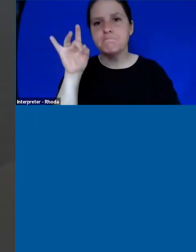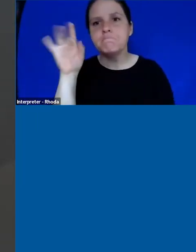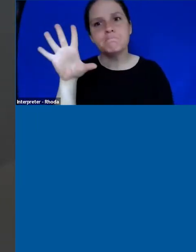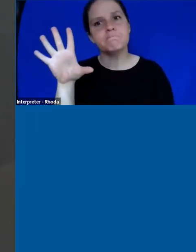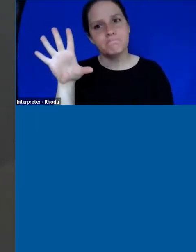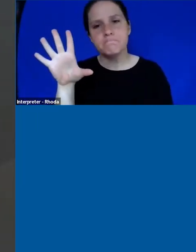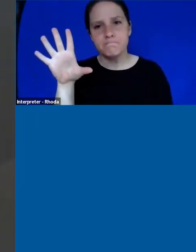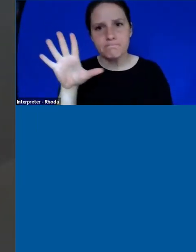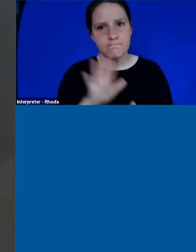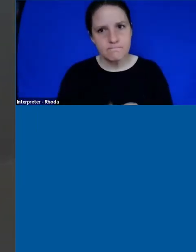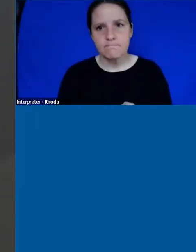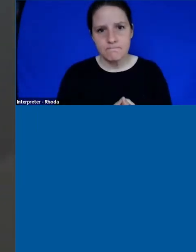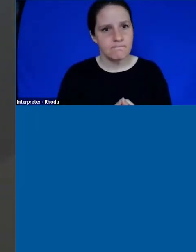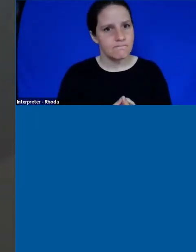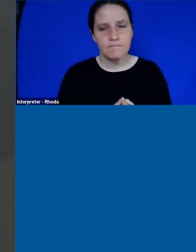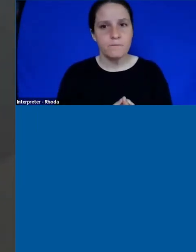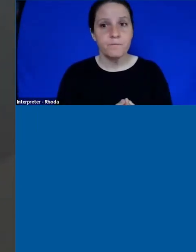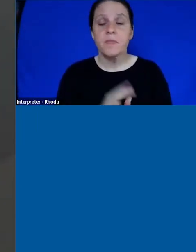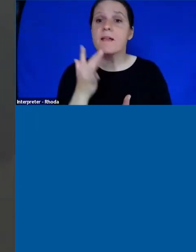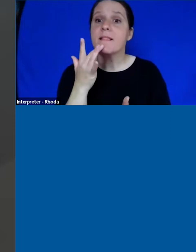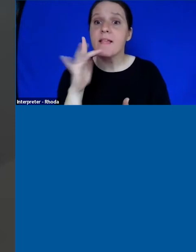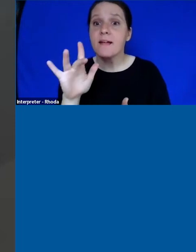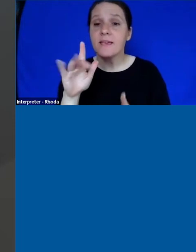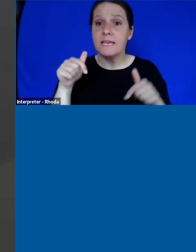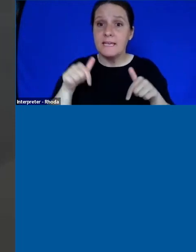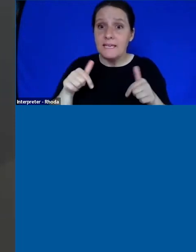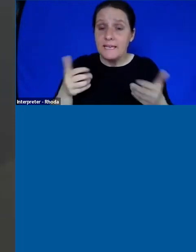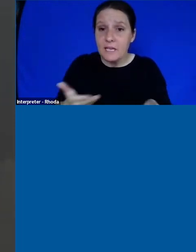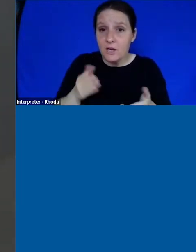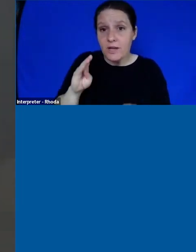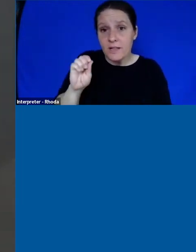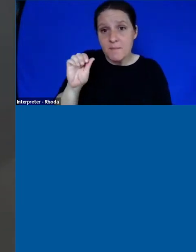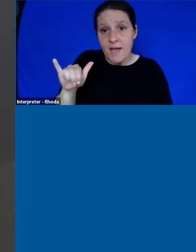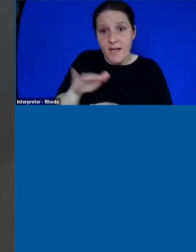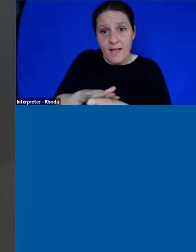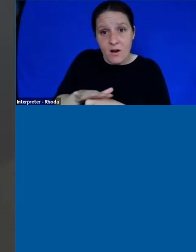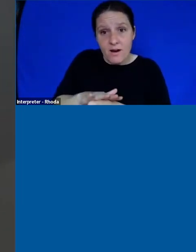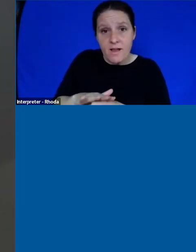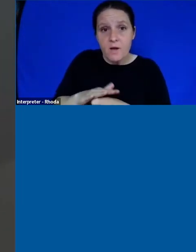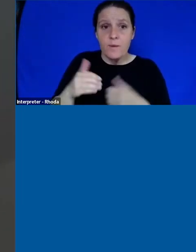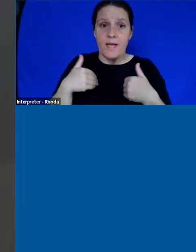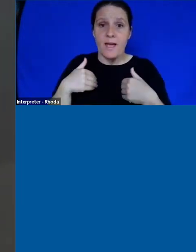We luckily here in the Bay Area had a nonprofit who made arrangements with the state